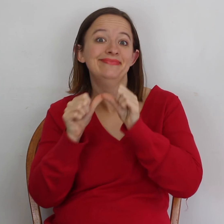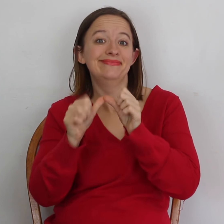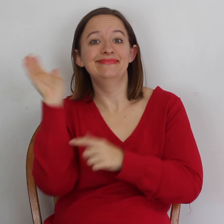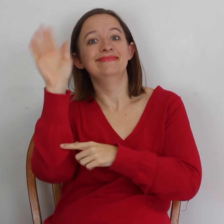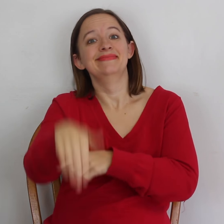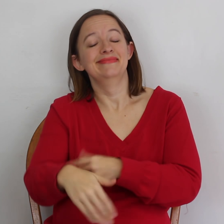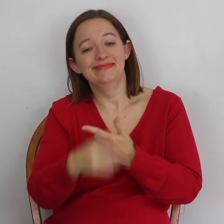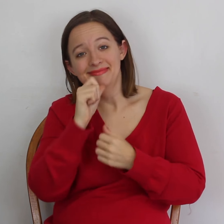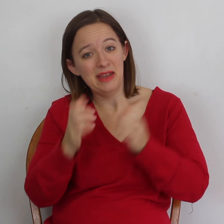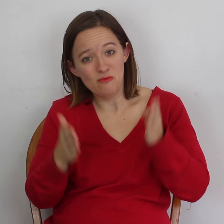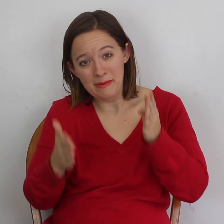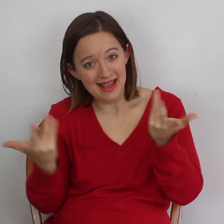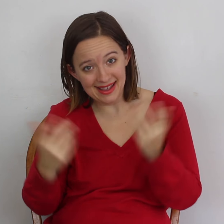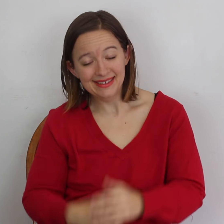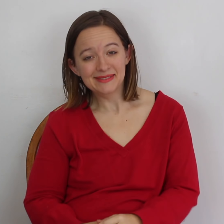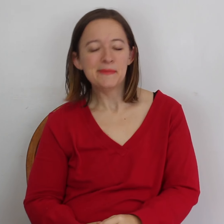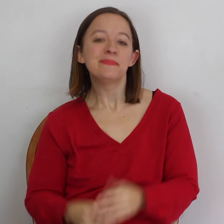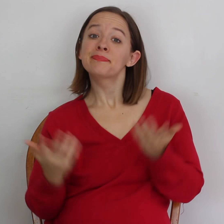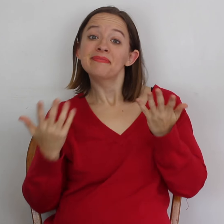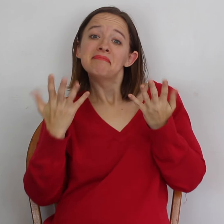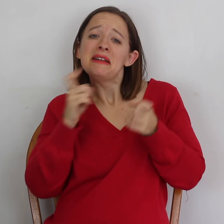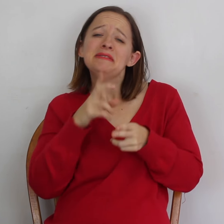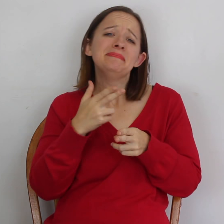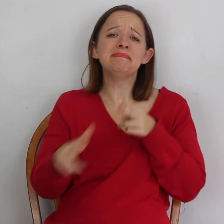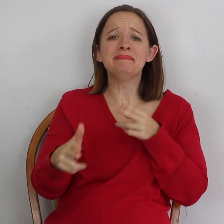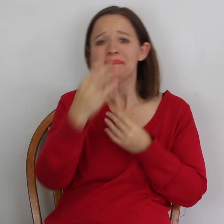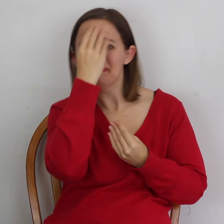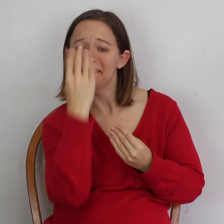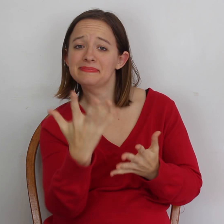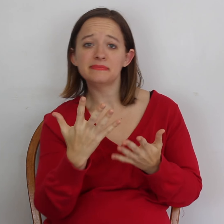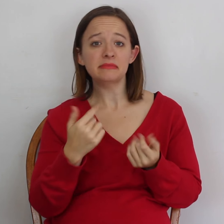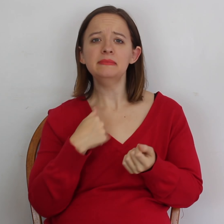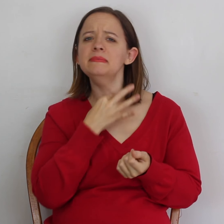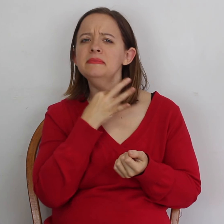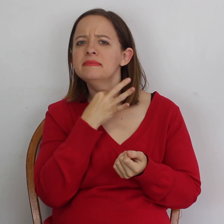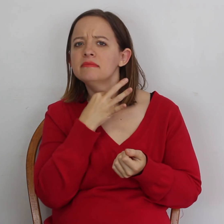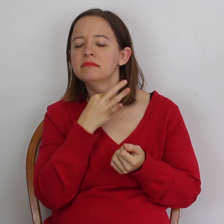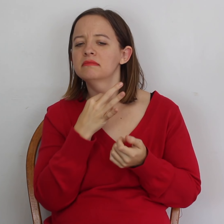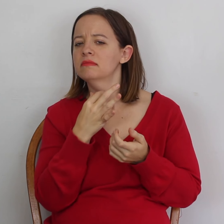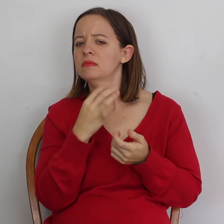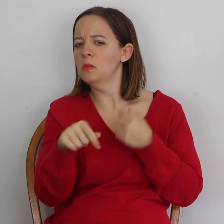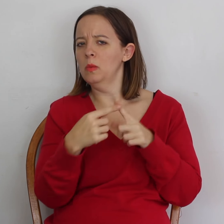cause we're putting everything on hold. But it's important you take care of yourself. You're a person.